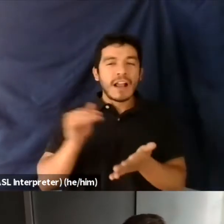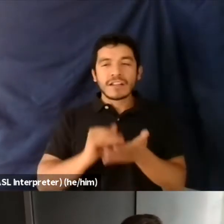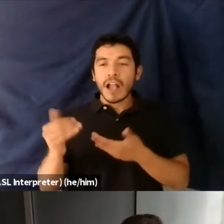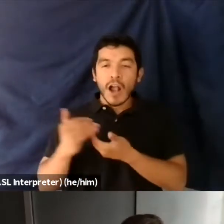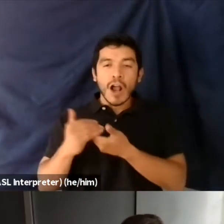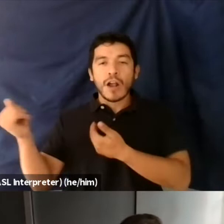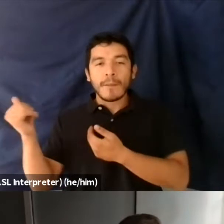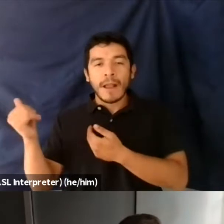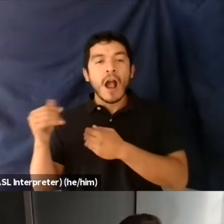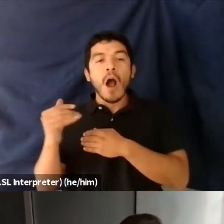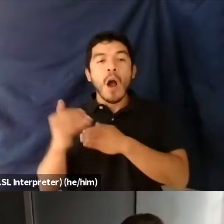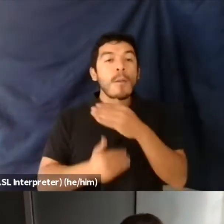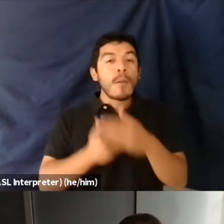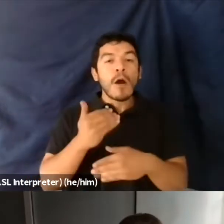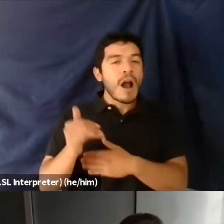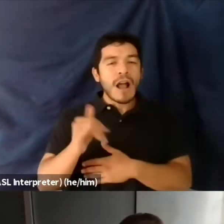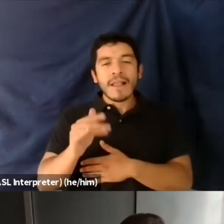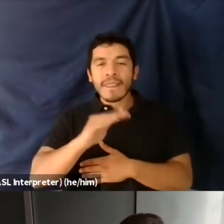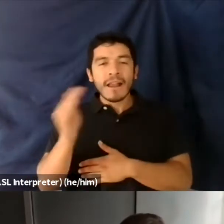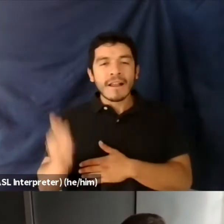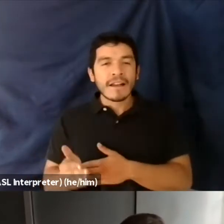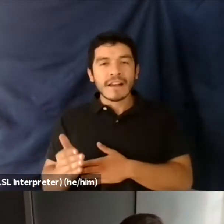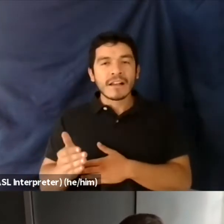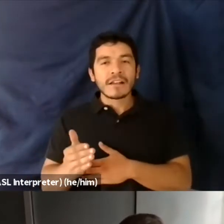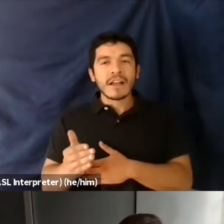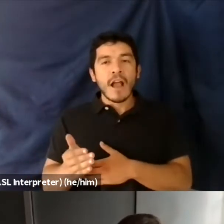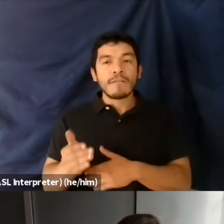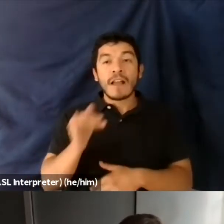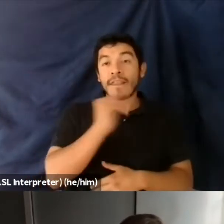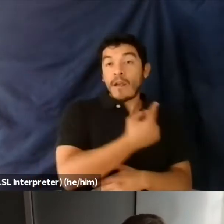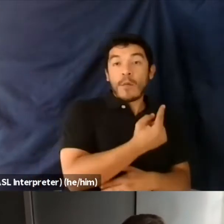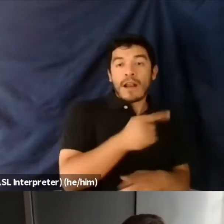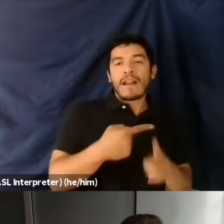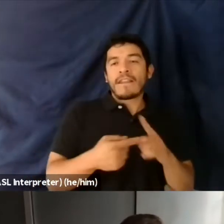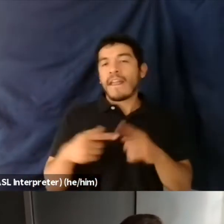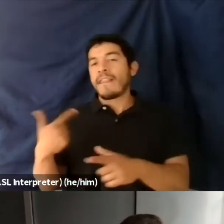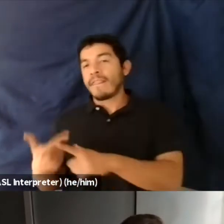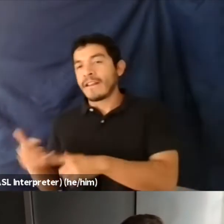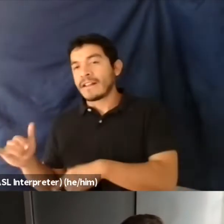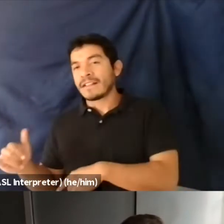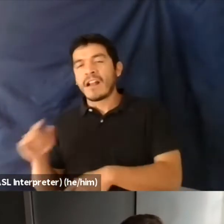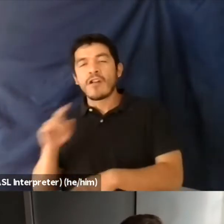that was never, you know, one than this and this to make sense of this is kind of all coming to a conclusion,